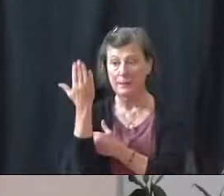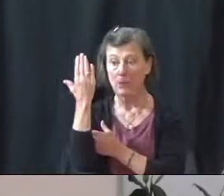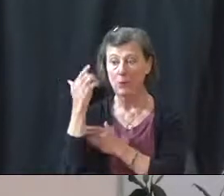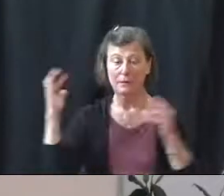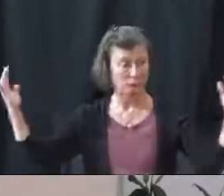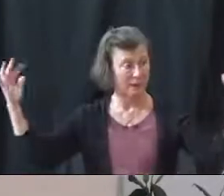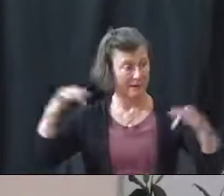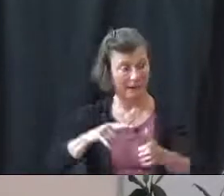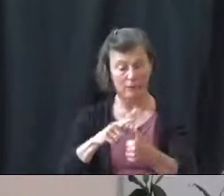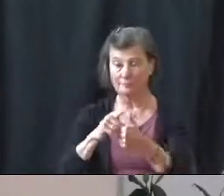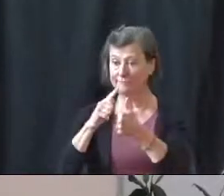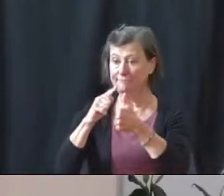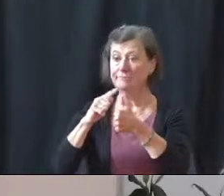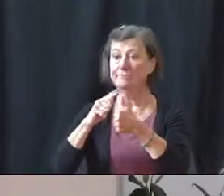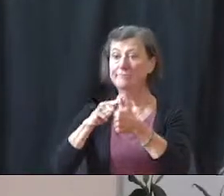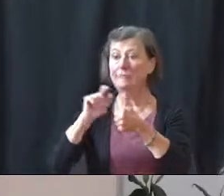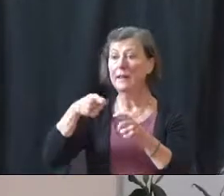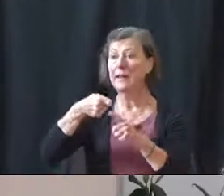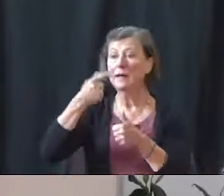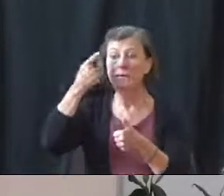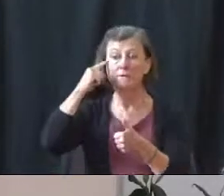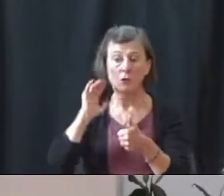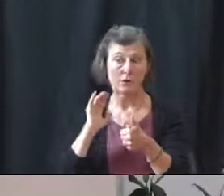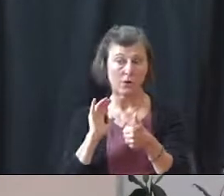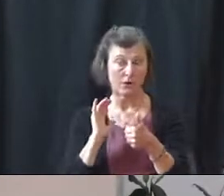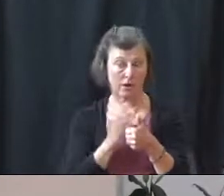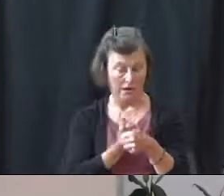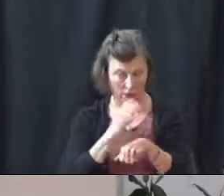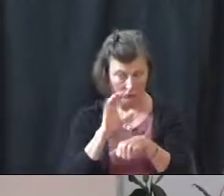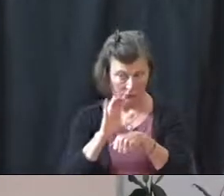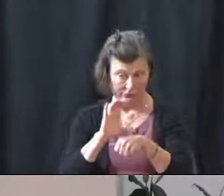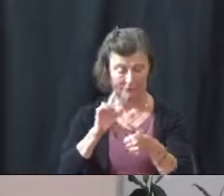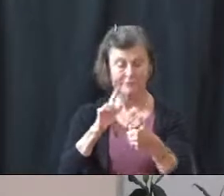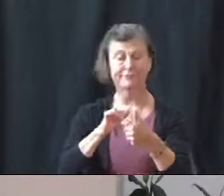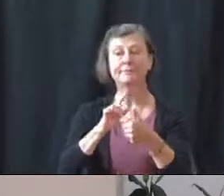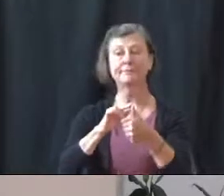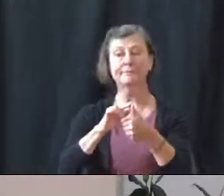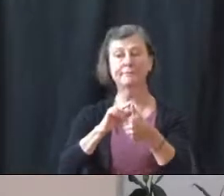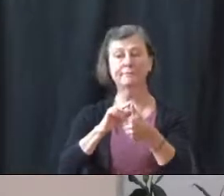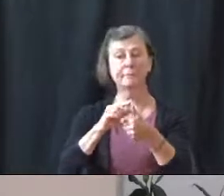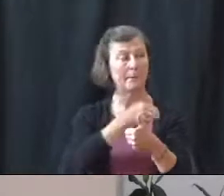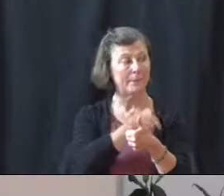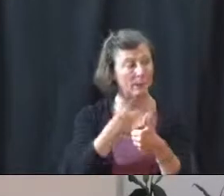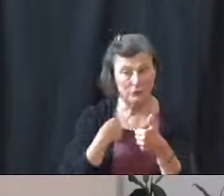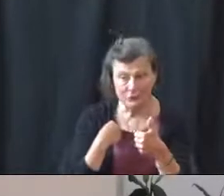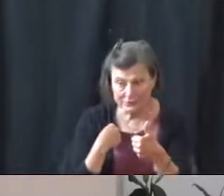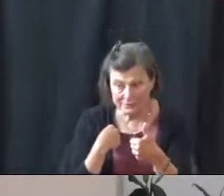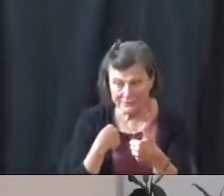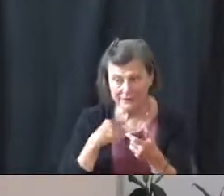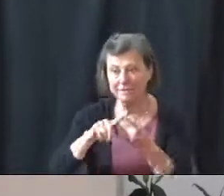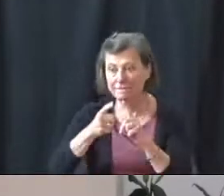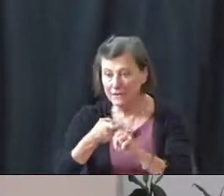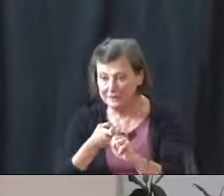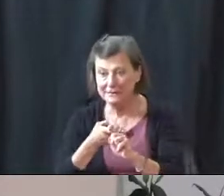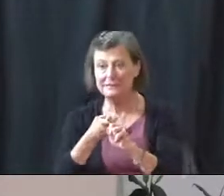The first we light for our congregation, its members, its friends and all those we hold